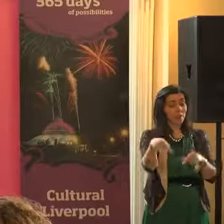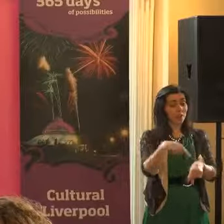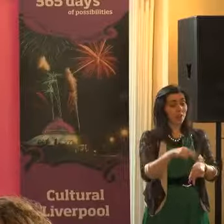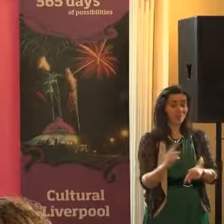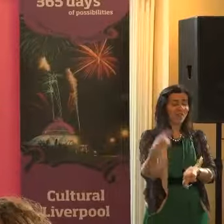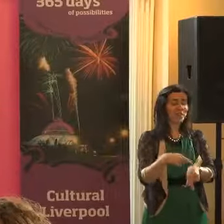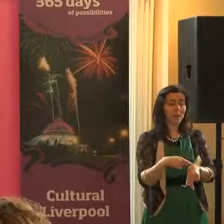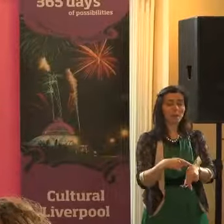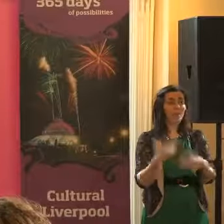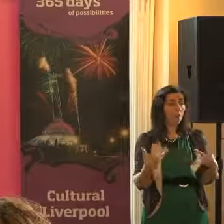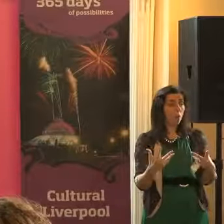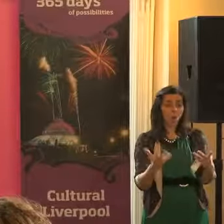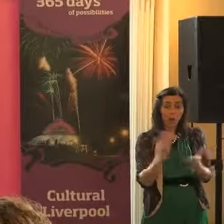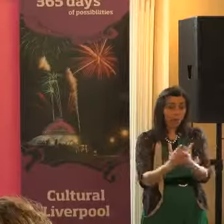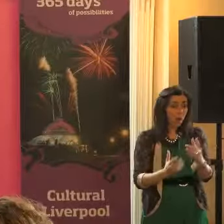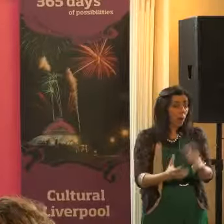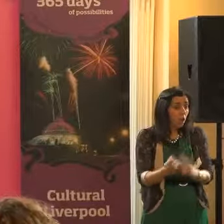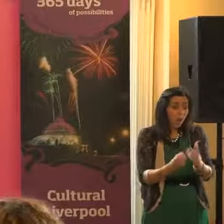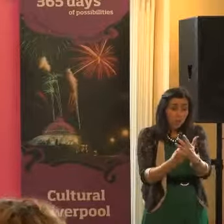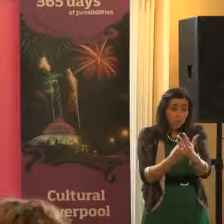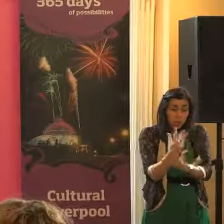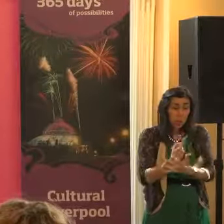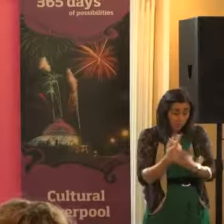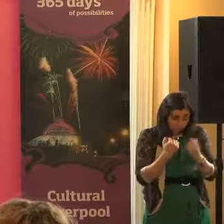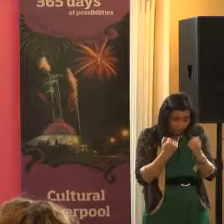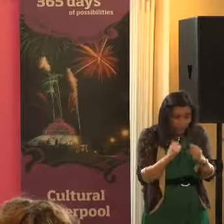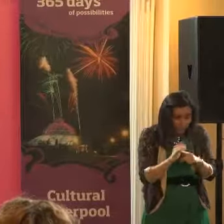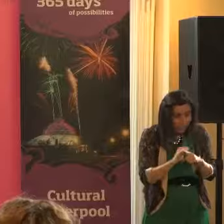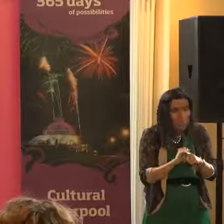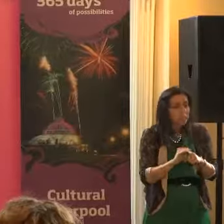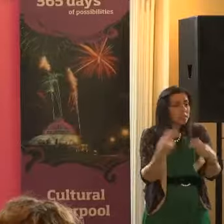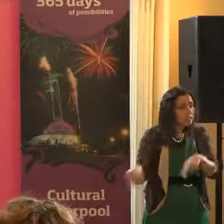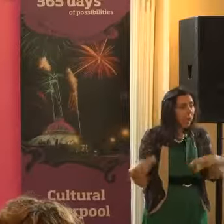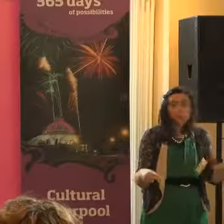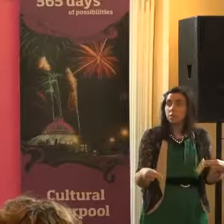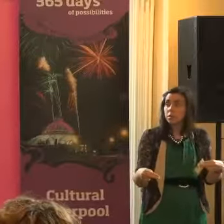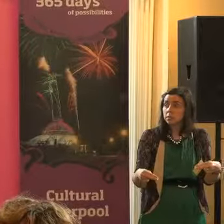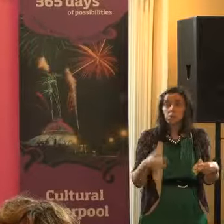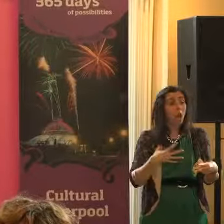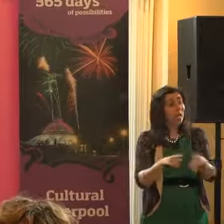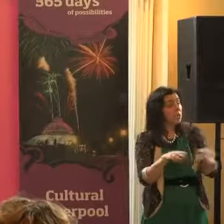She's gone on to really develop herself within dance, and also likes to swim